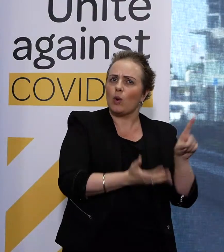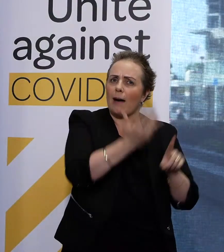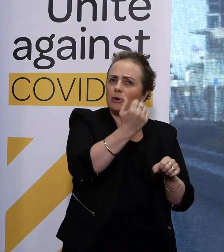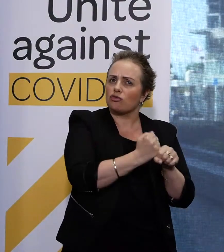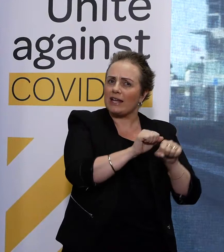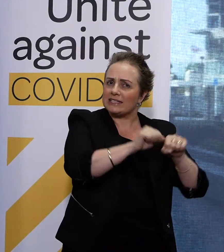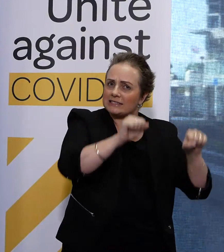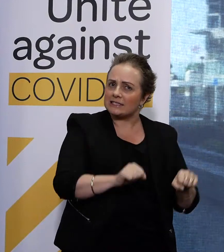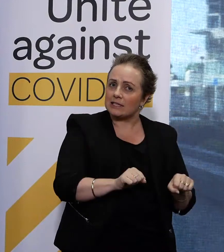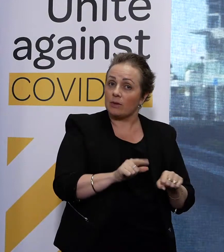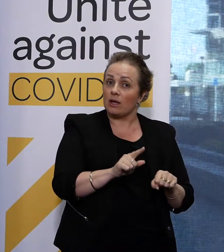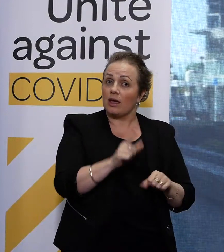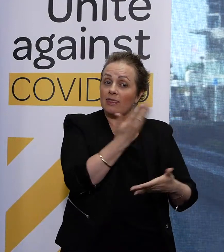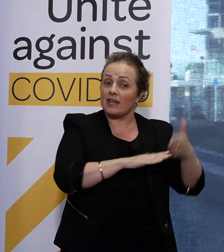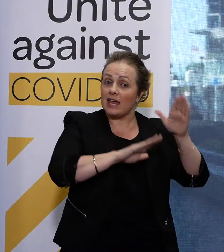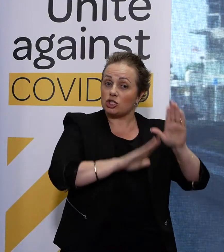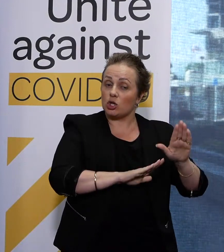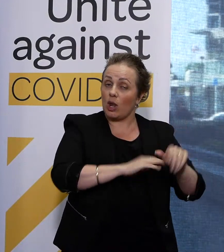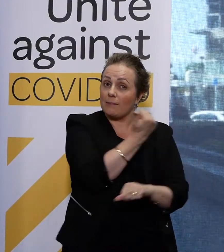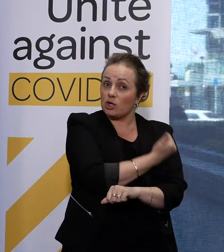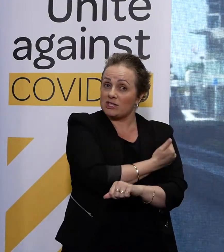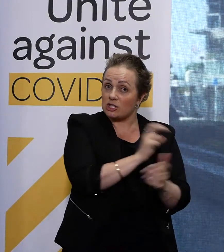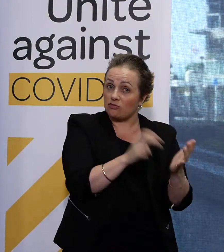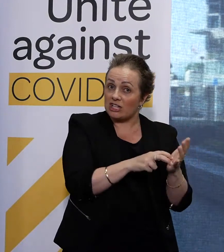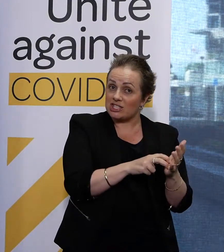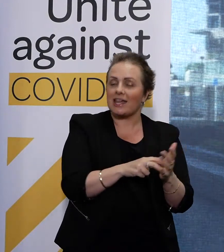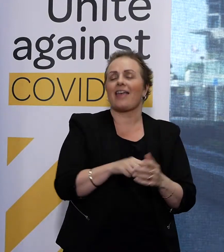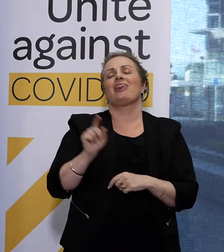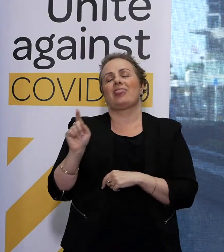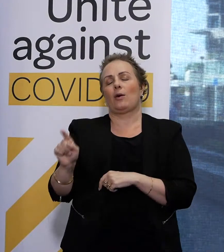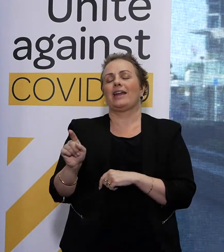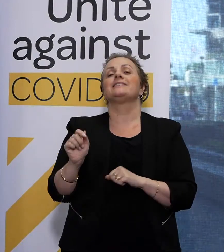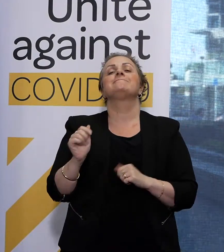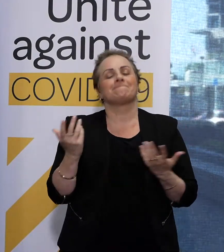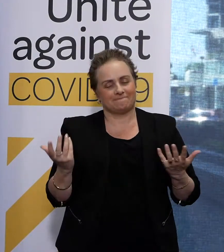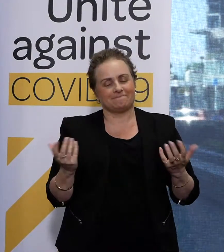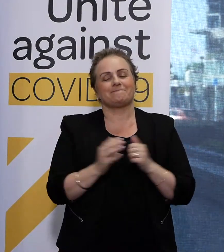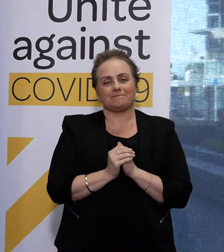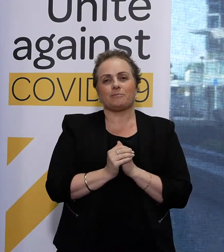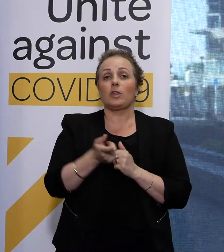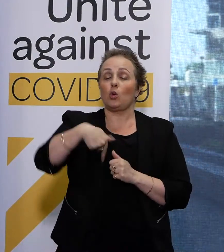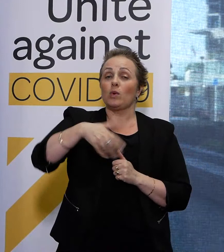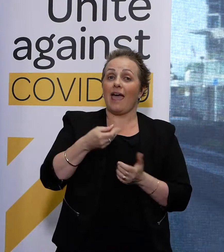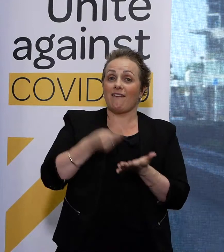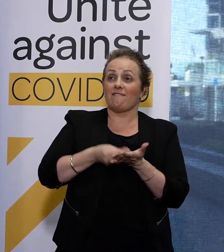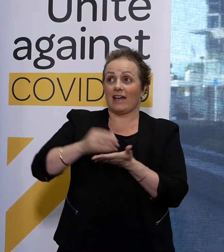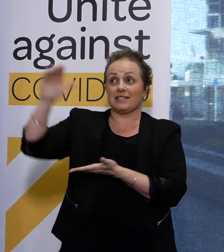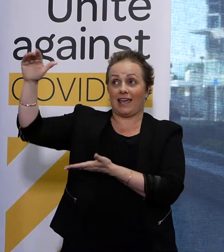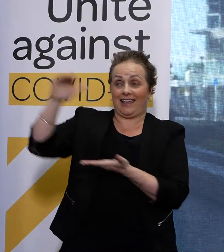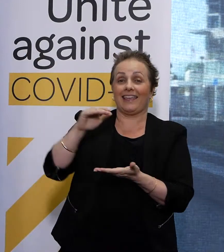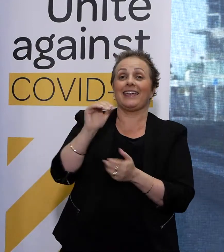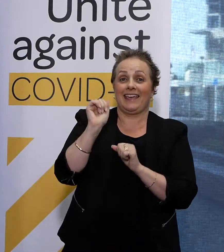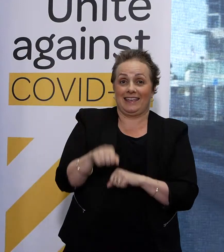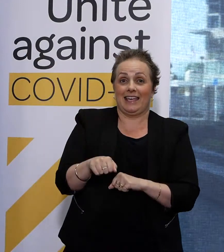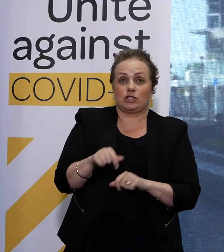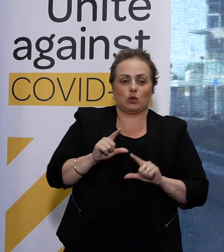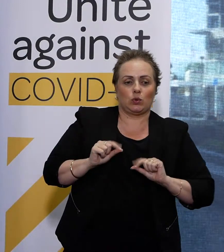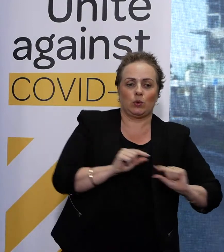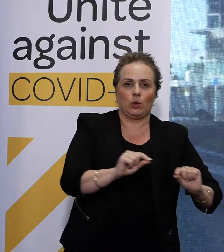The national immunization register, yes, that's the one. We've got funding to do that, that's come through in some of the COVID funding,